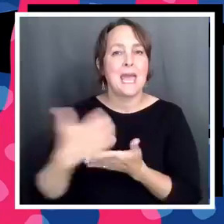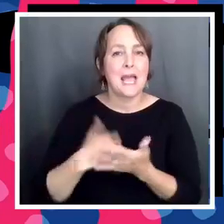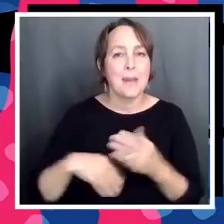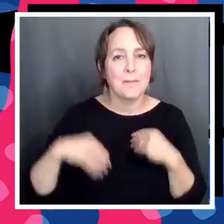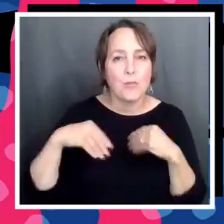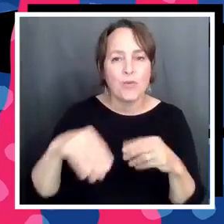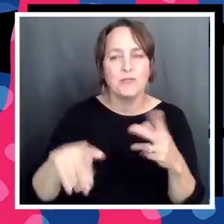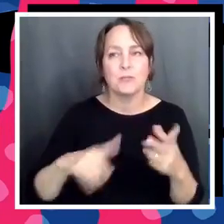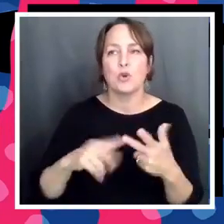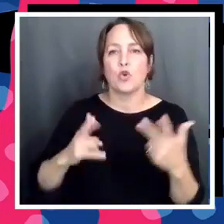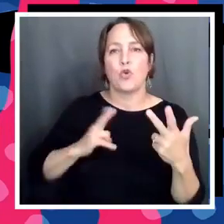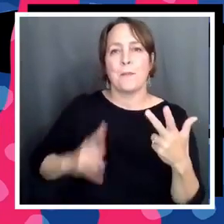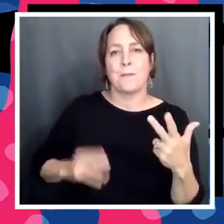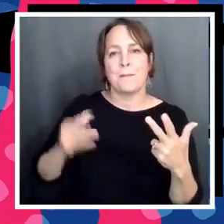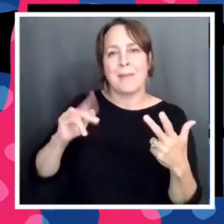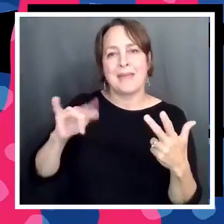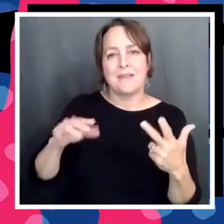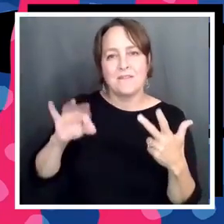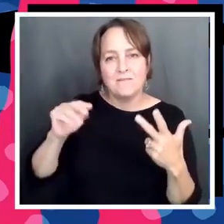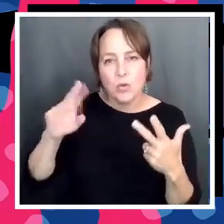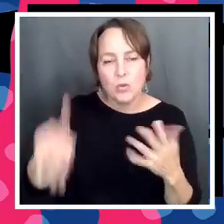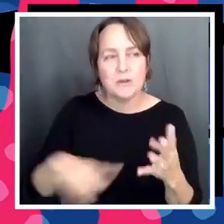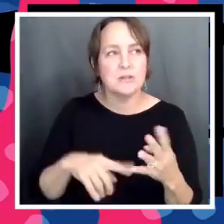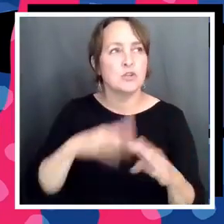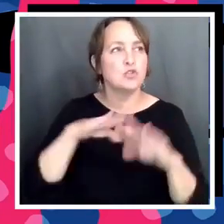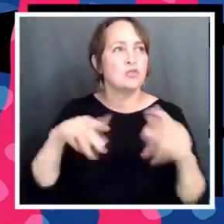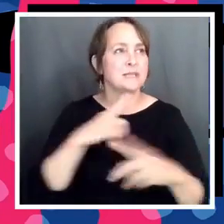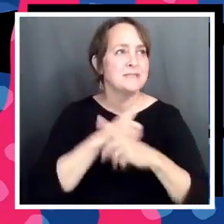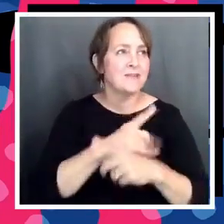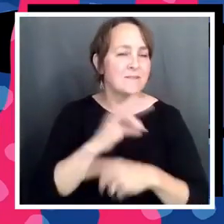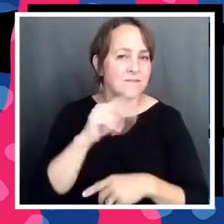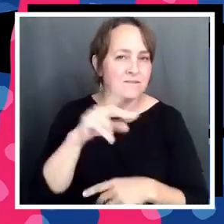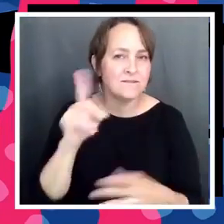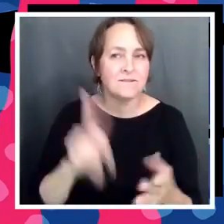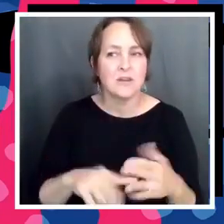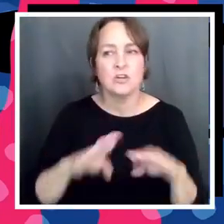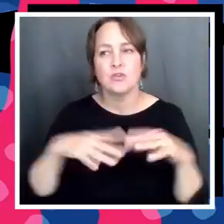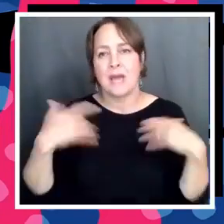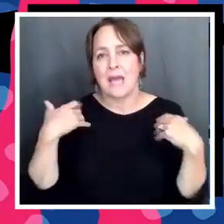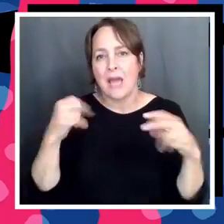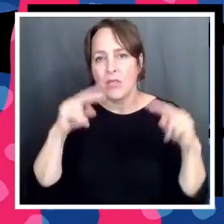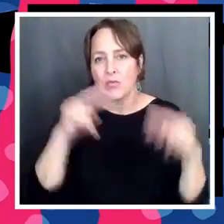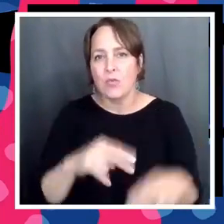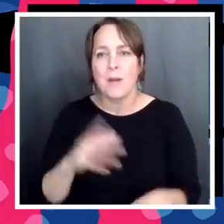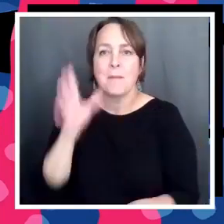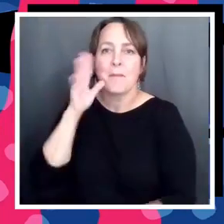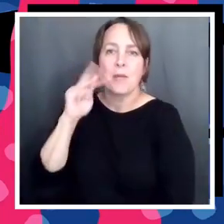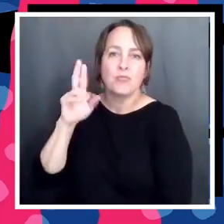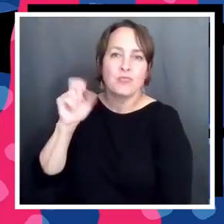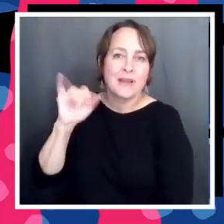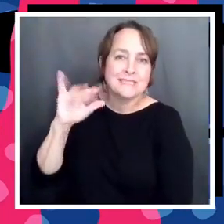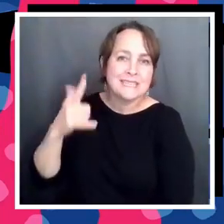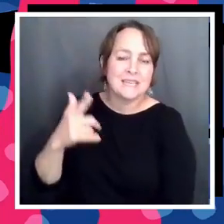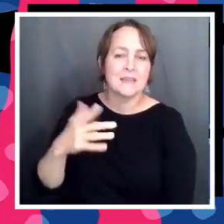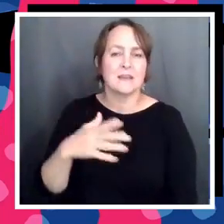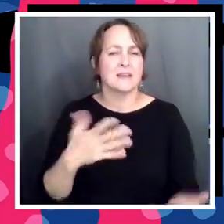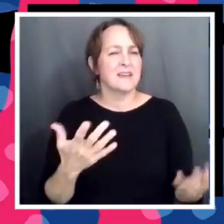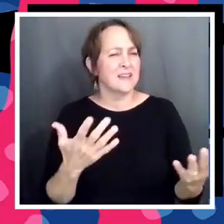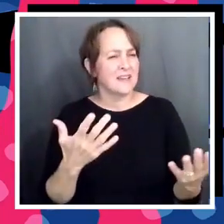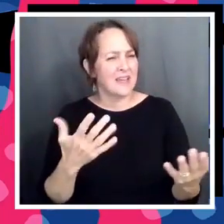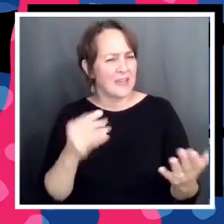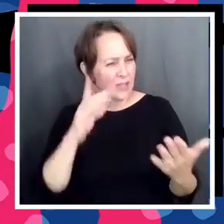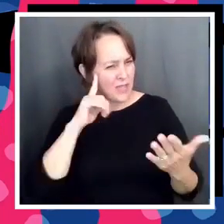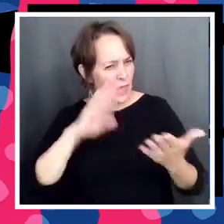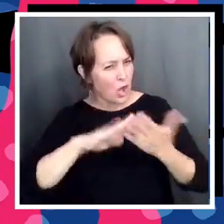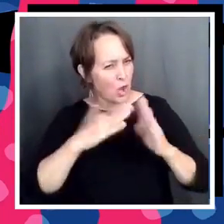50 LOCAL STATE AND NATIONAL